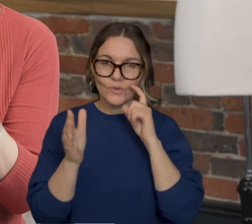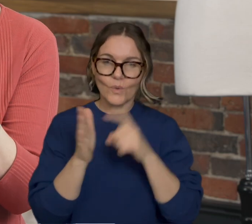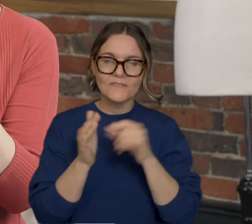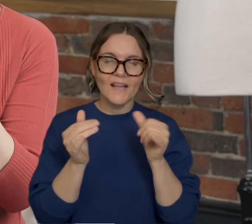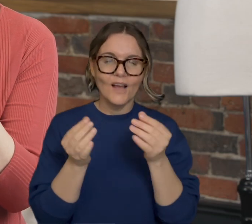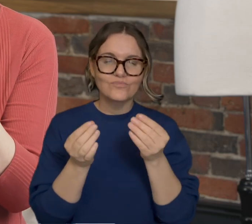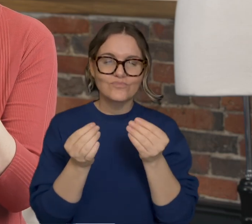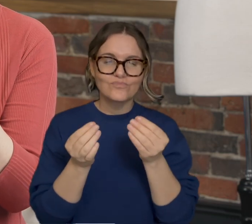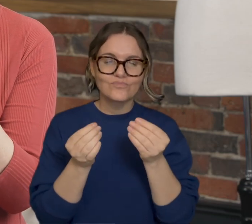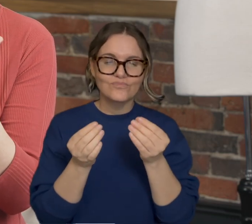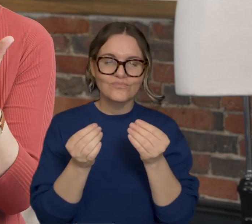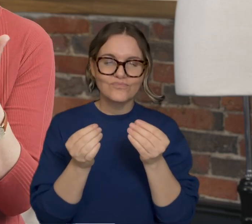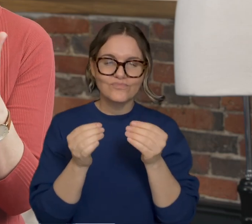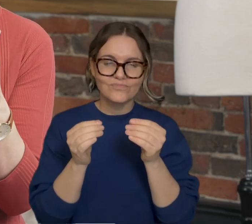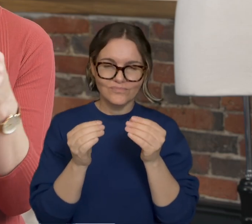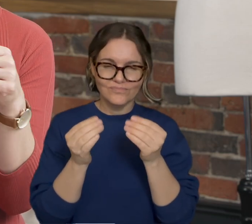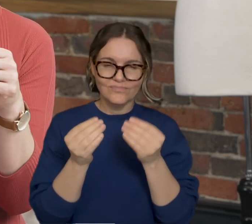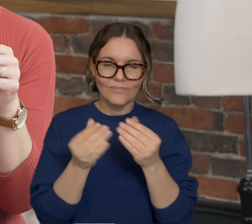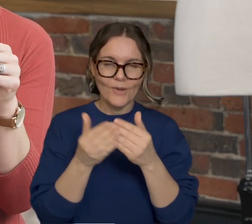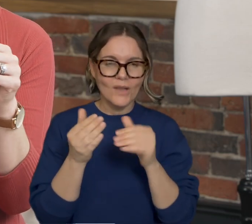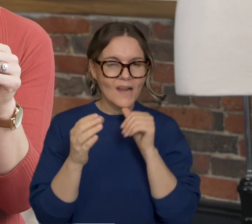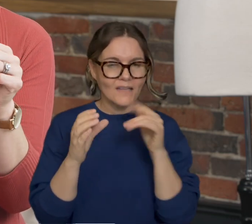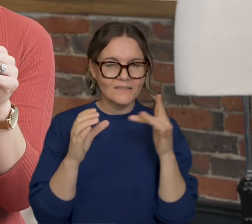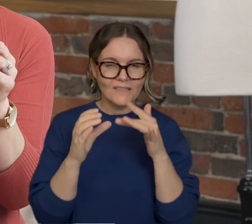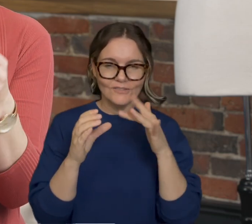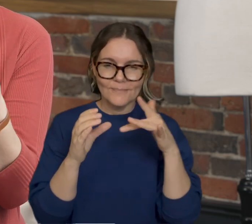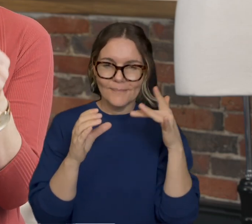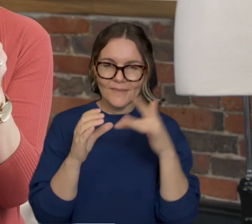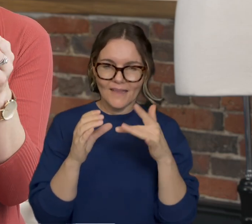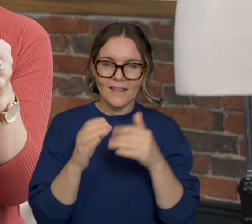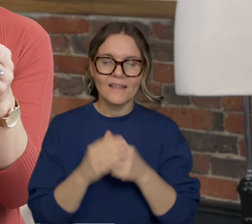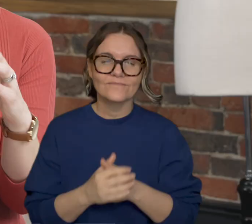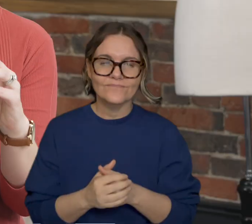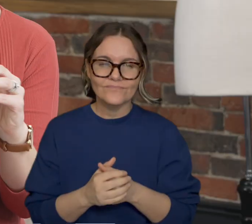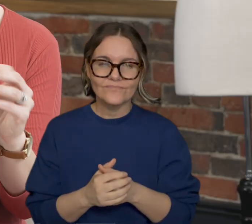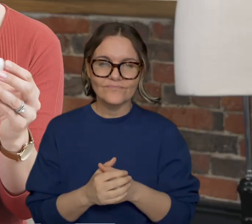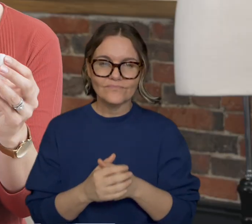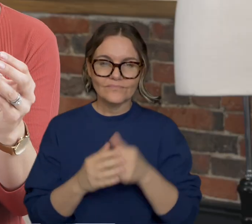what you'll notice is the silicone does not touch the center of that once this is fully assembled